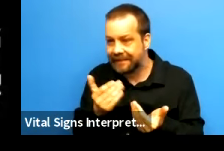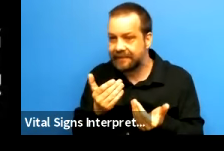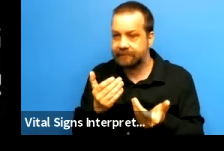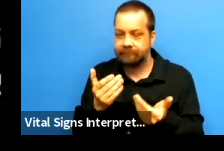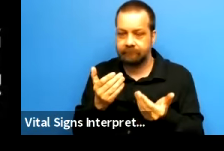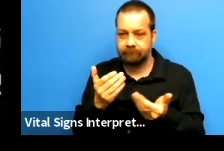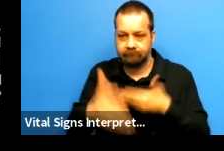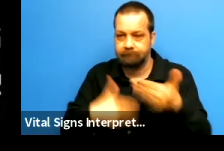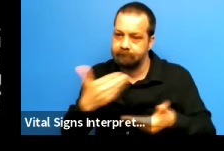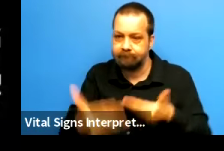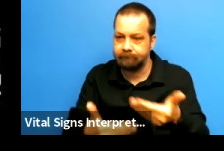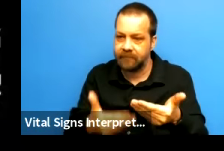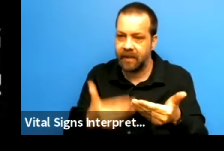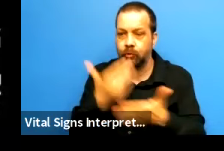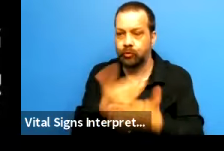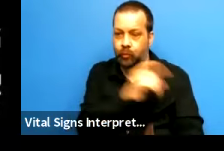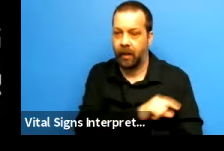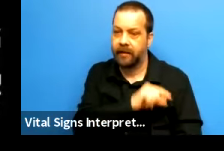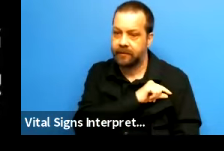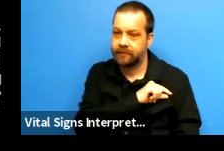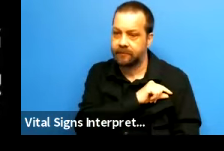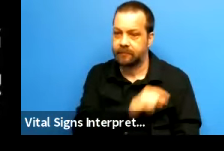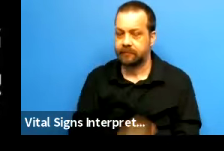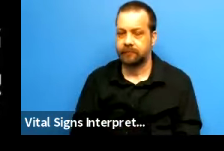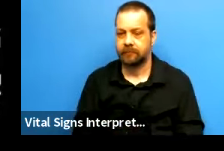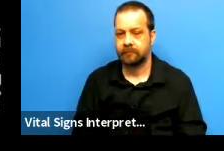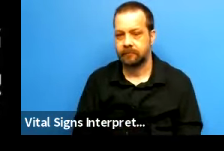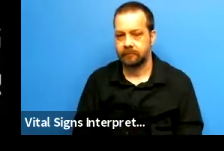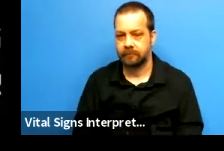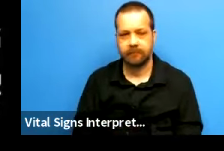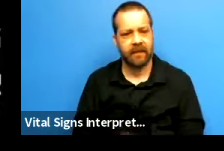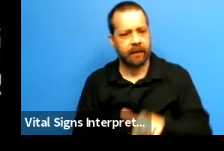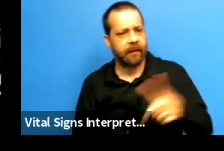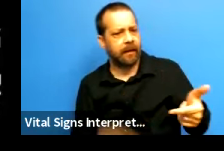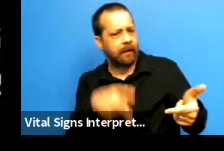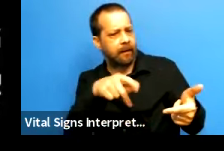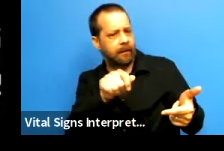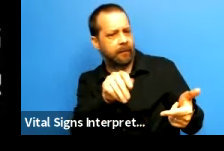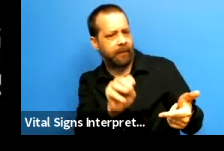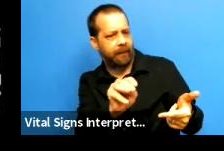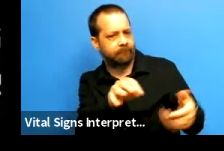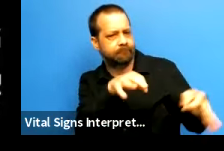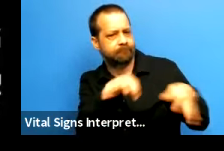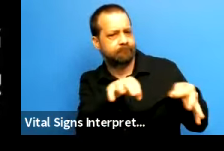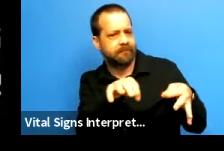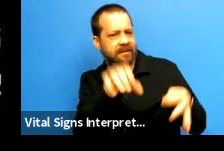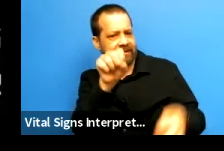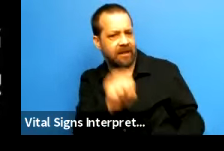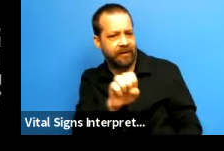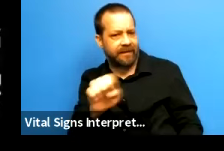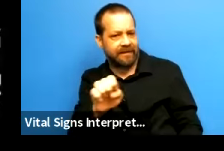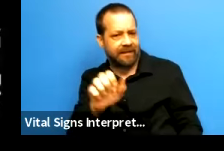Next slide. I will turn it over to Pam. Pam Williamson: Thank you.